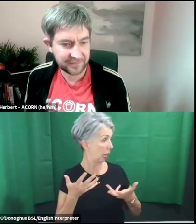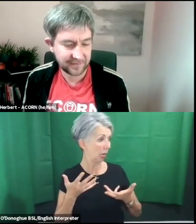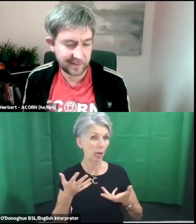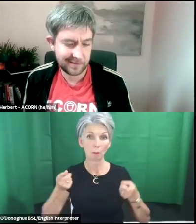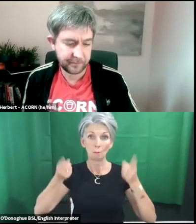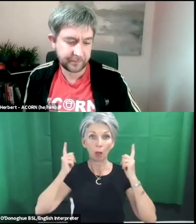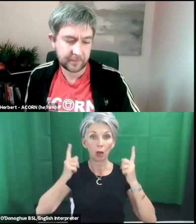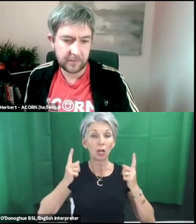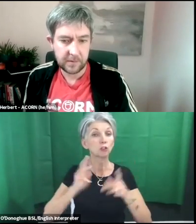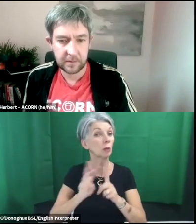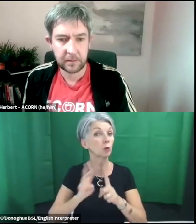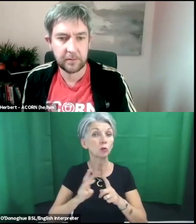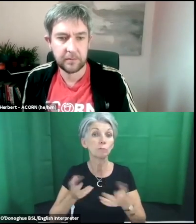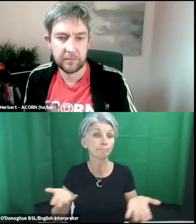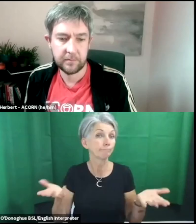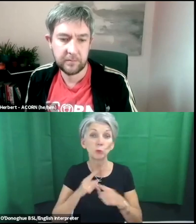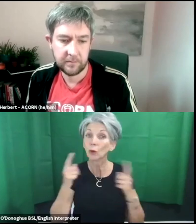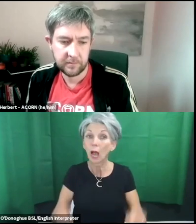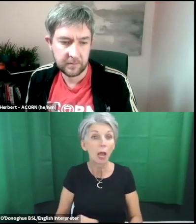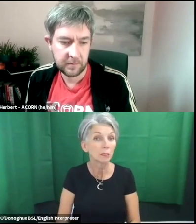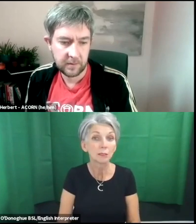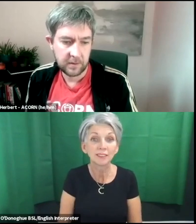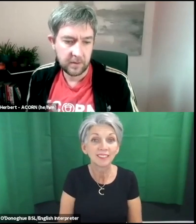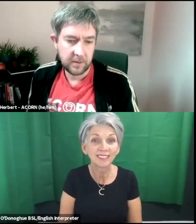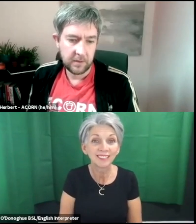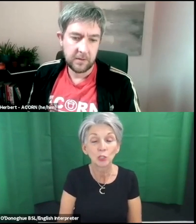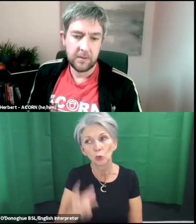employment tribunal, for example. You could go to civil court, but it's different.